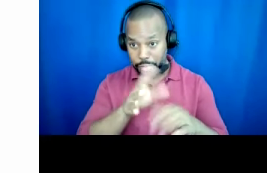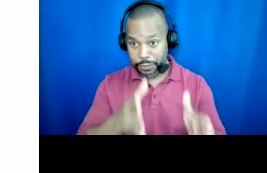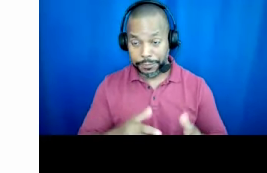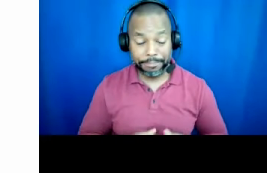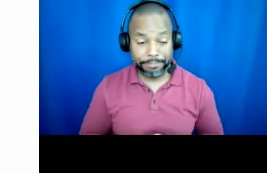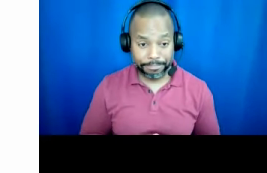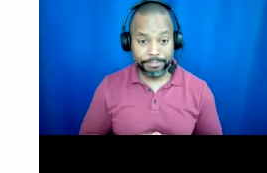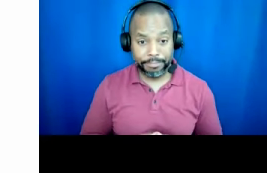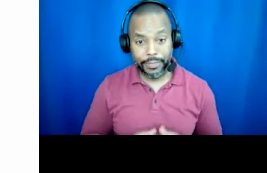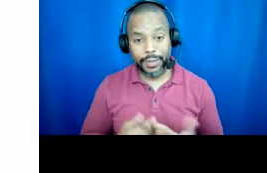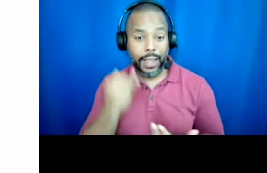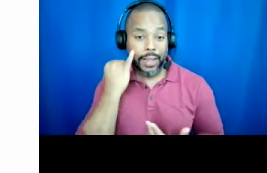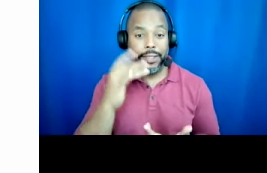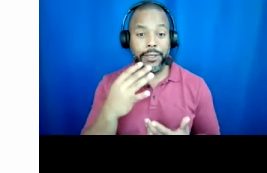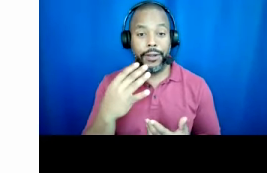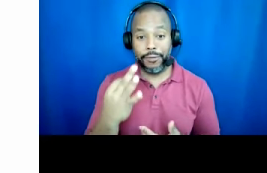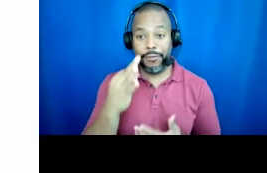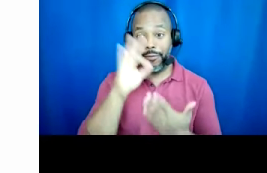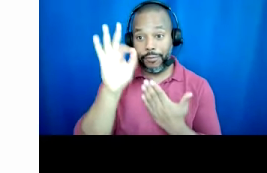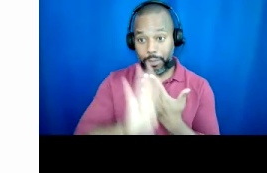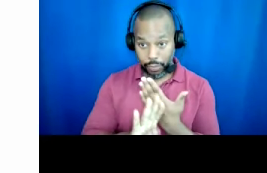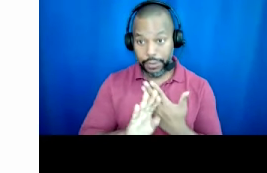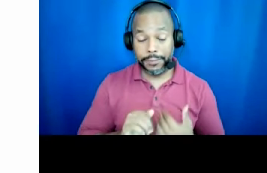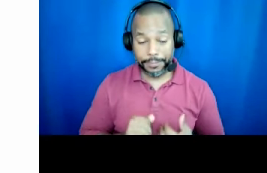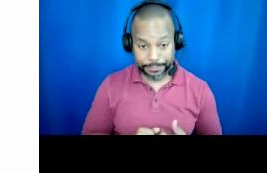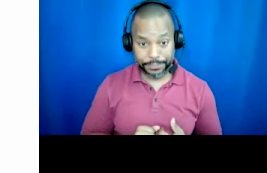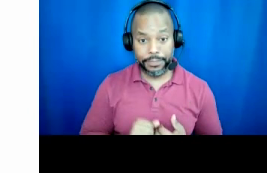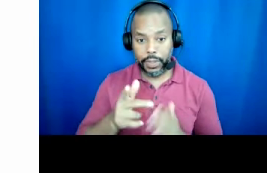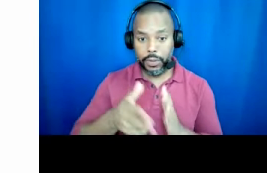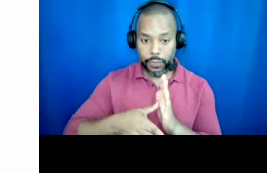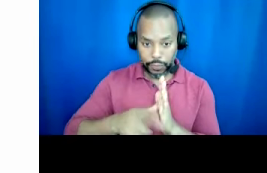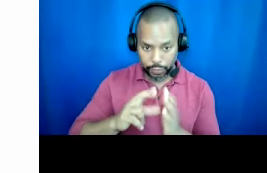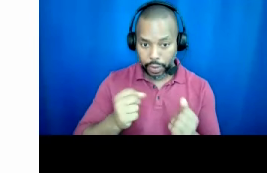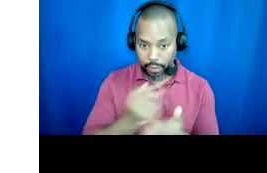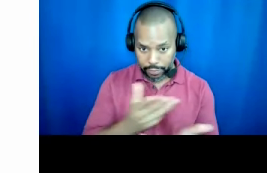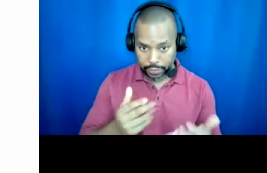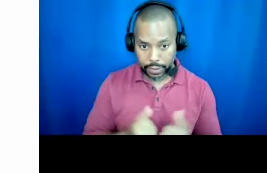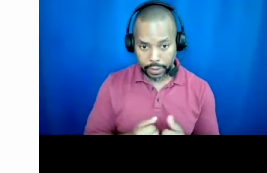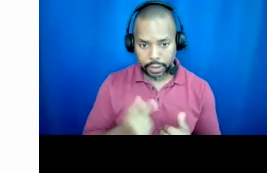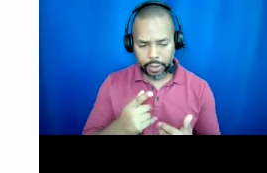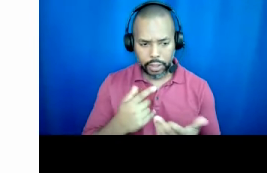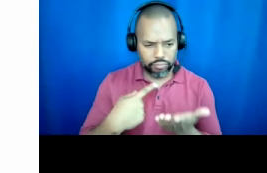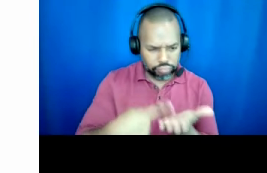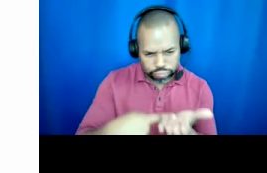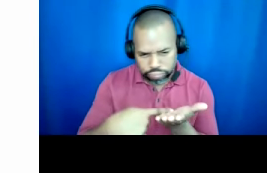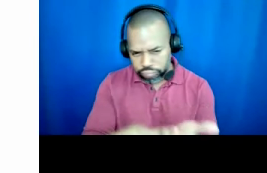that reviews and then following appropriate discussions at that forum.